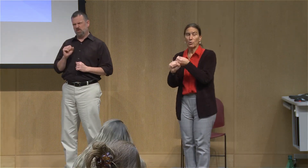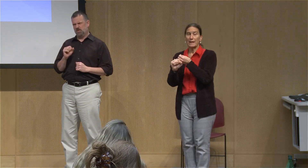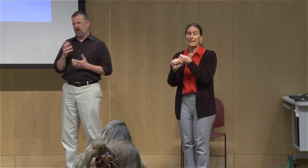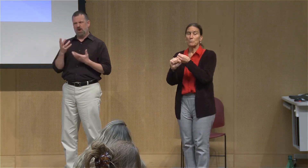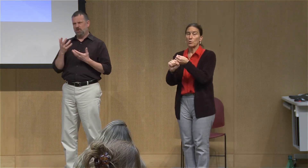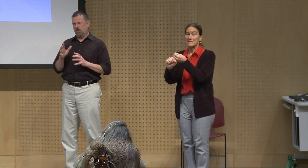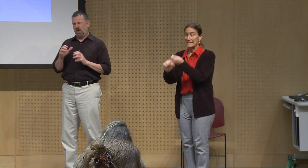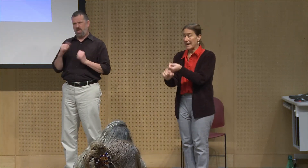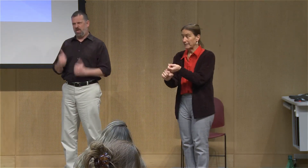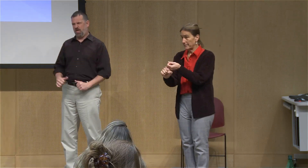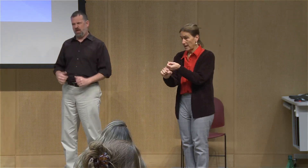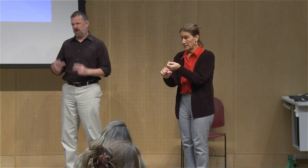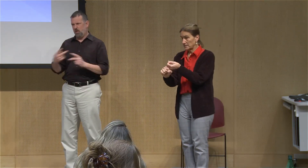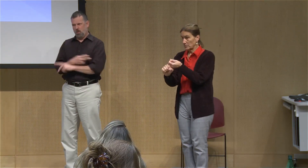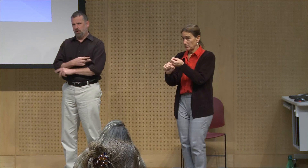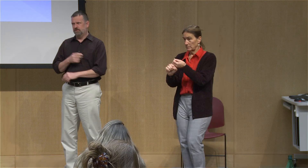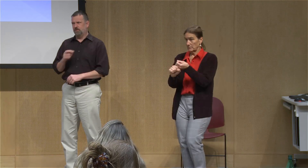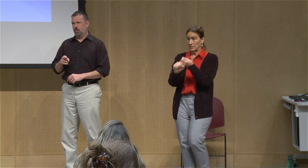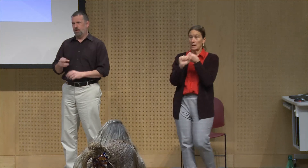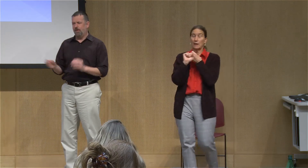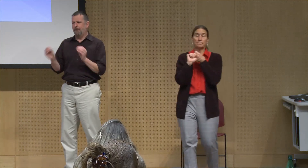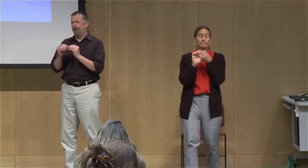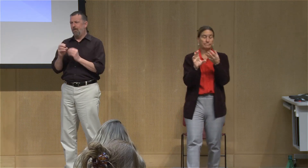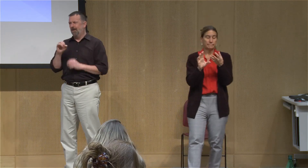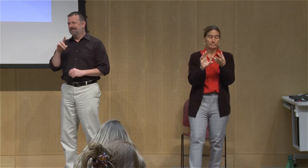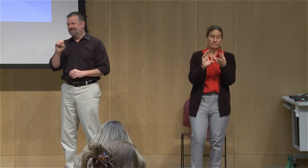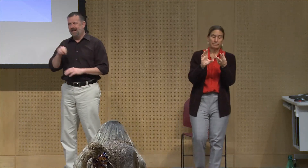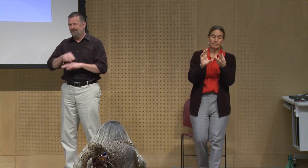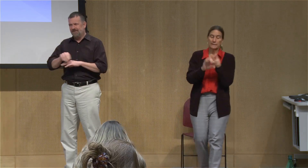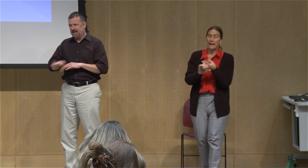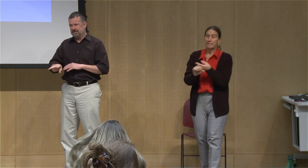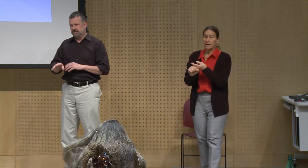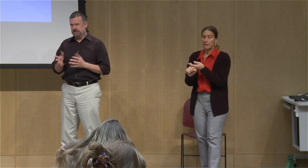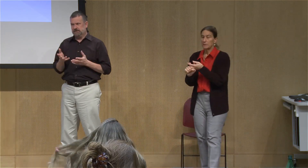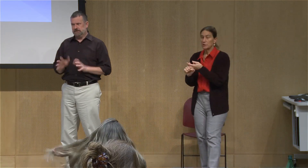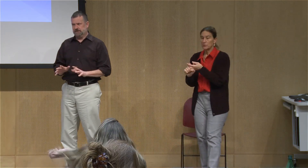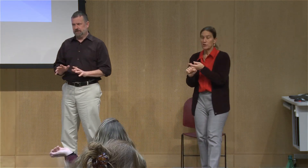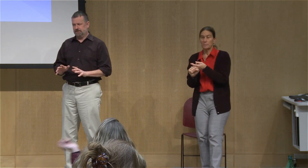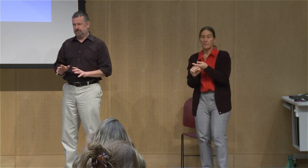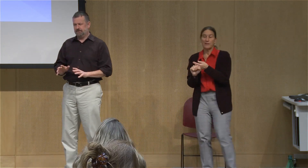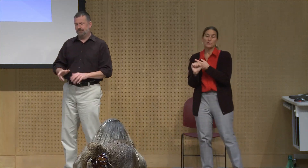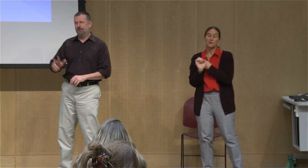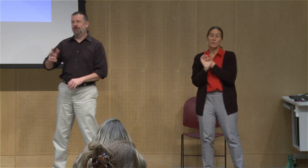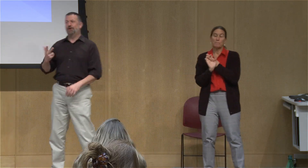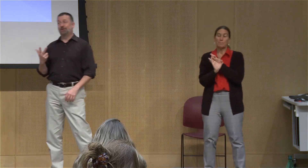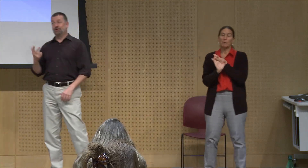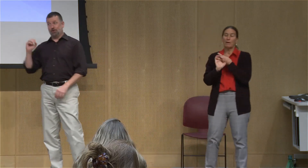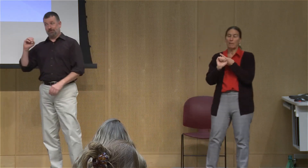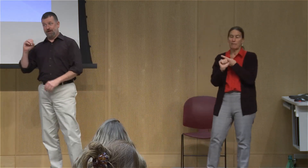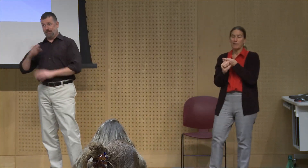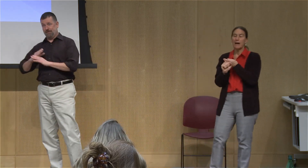OR GETTING MORE SIDE EFFECTS, AND THEN TERTIARY PREVENTION IS WHEN PEOPLE HAVE GOTTEN